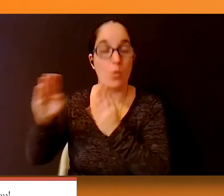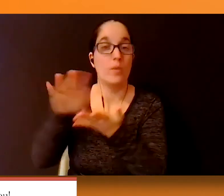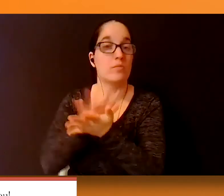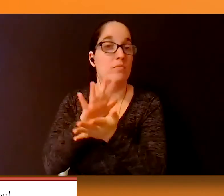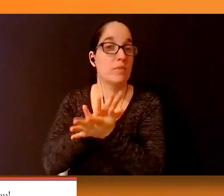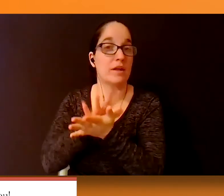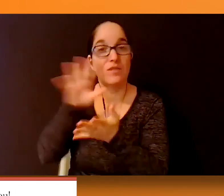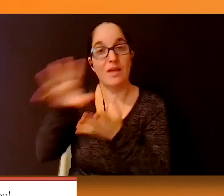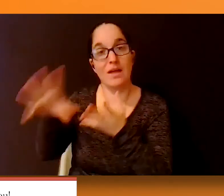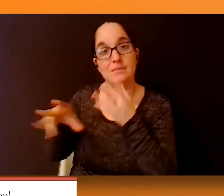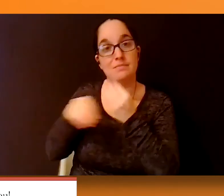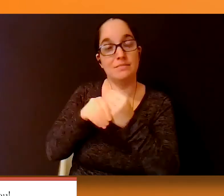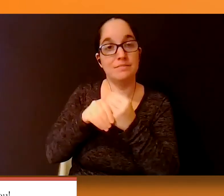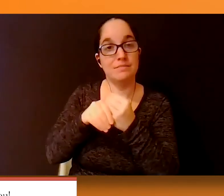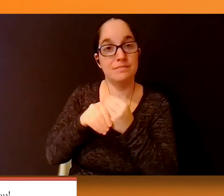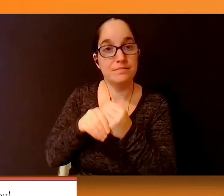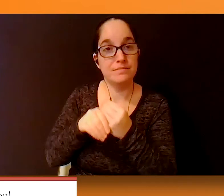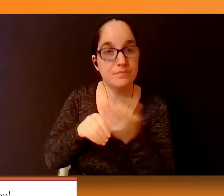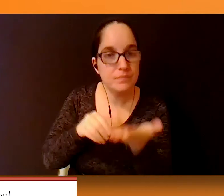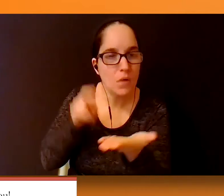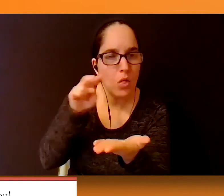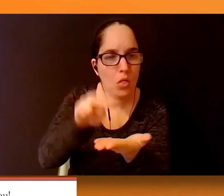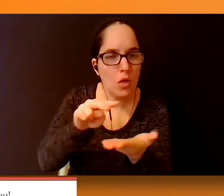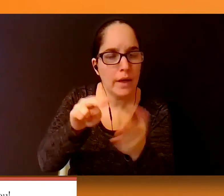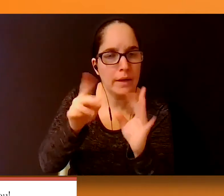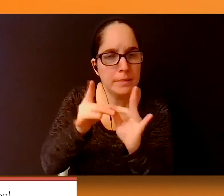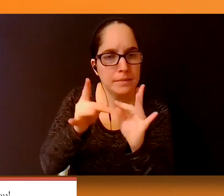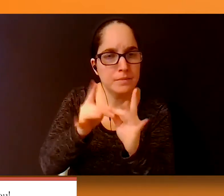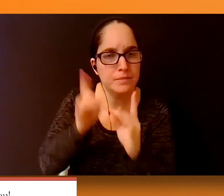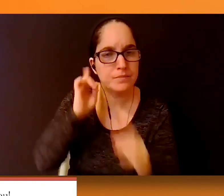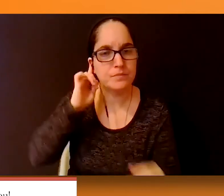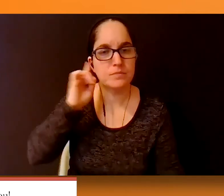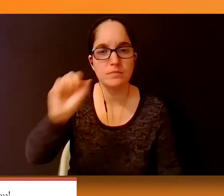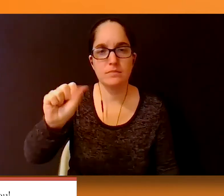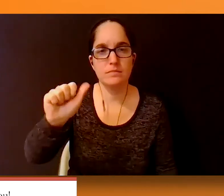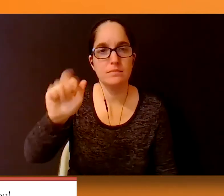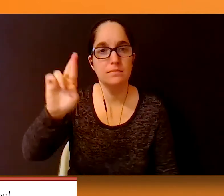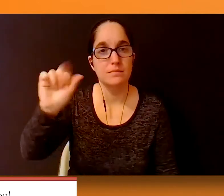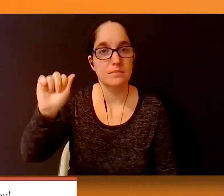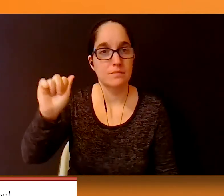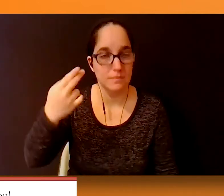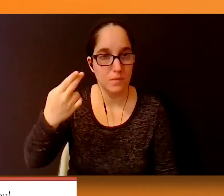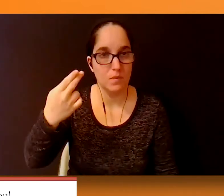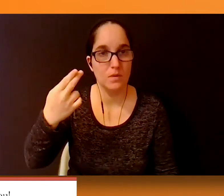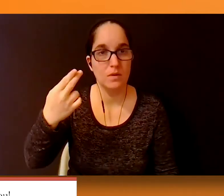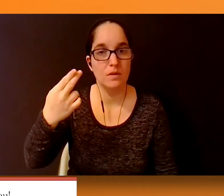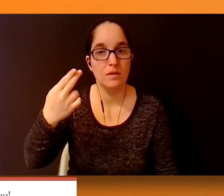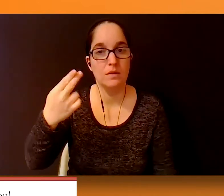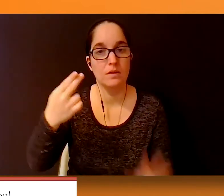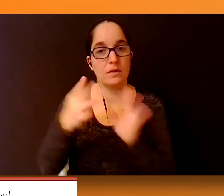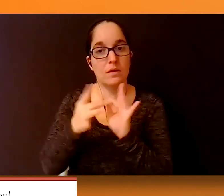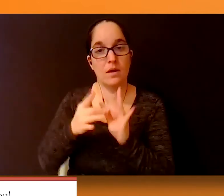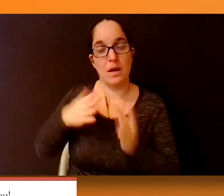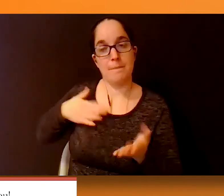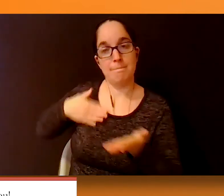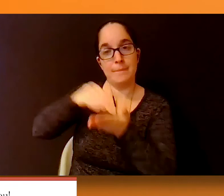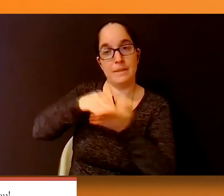that was linked in here. And let me see what's going on here. So, Sarah was saying-- Sarah Sarshay says,